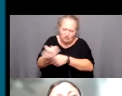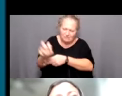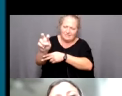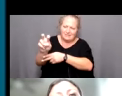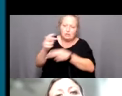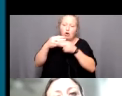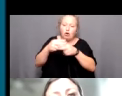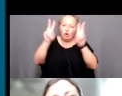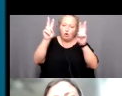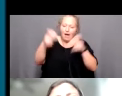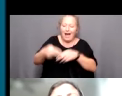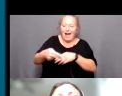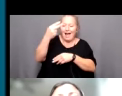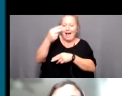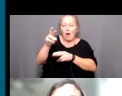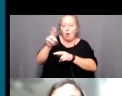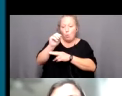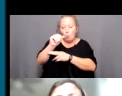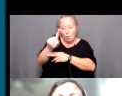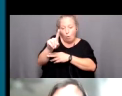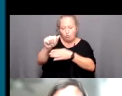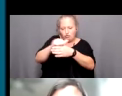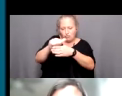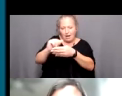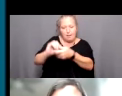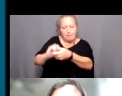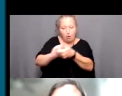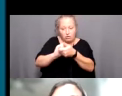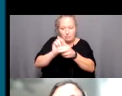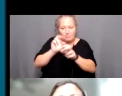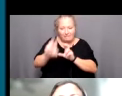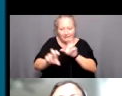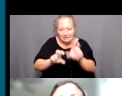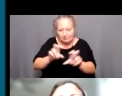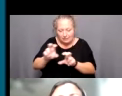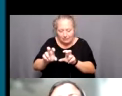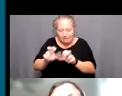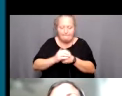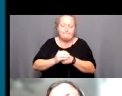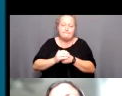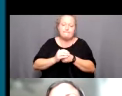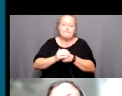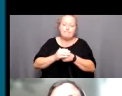call high road training partnership investments. And they are called high